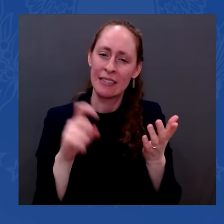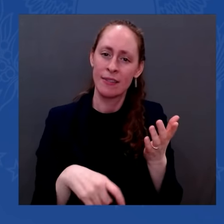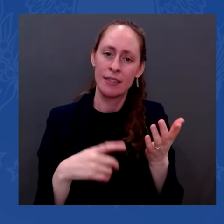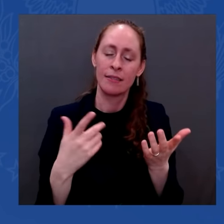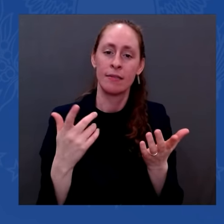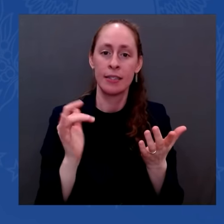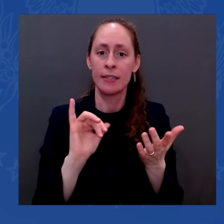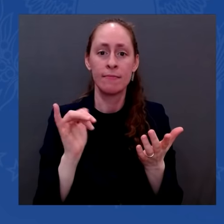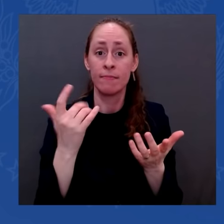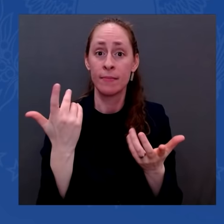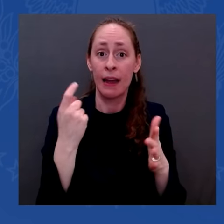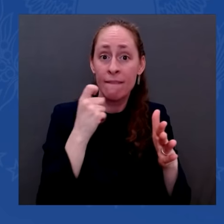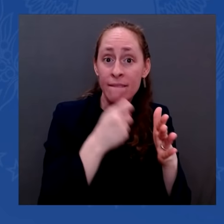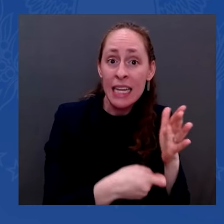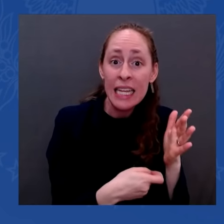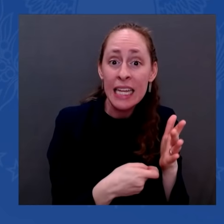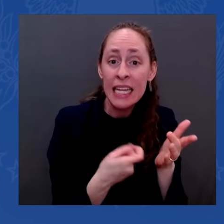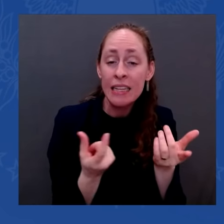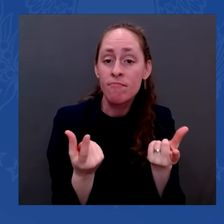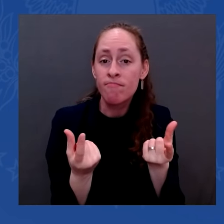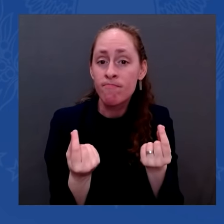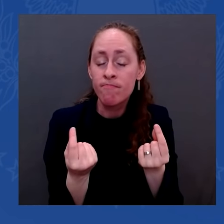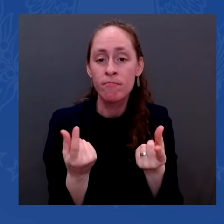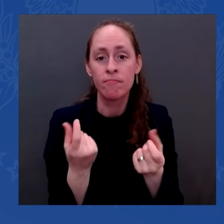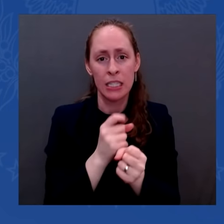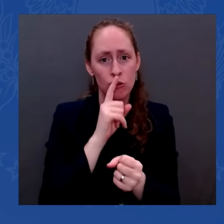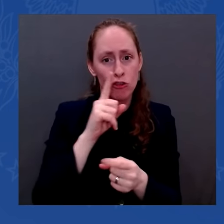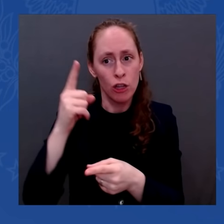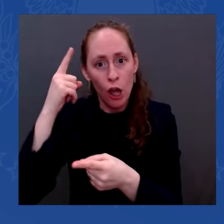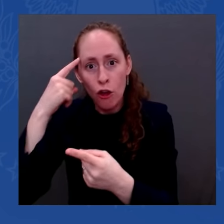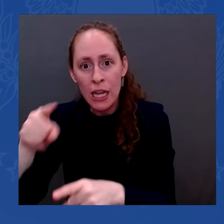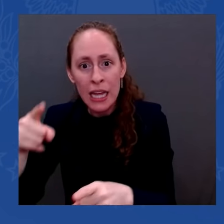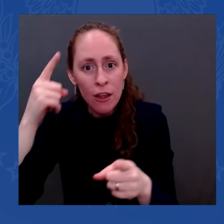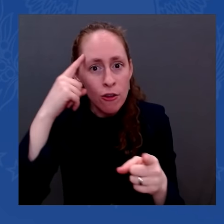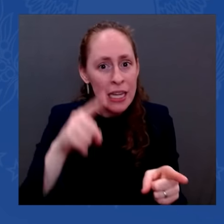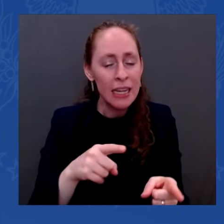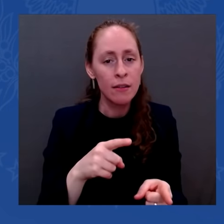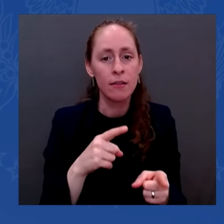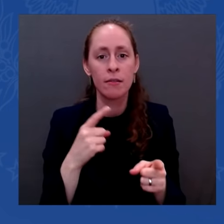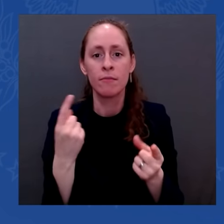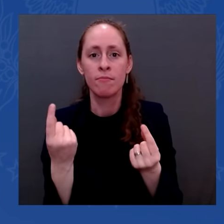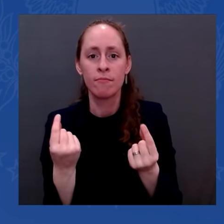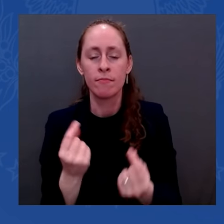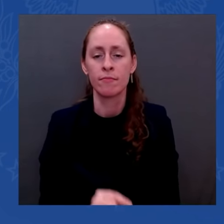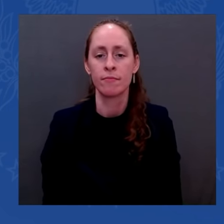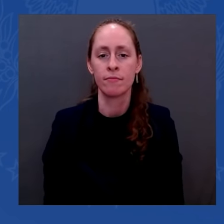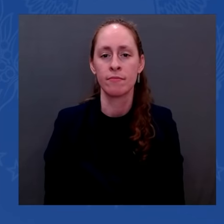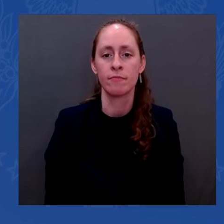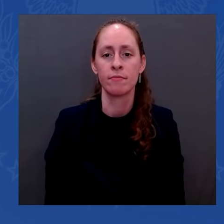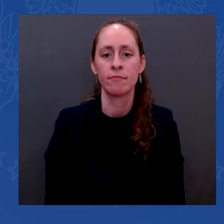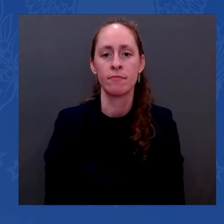and that we really let the community determine what those benefits ought to be. The President: Well, thank you.